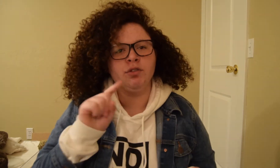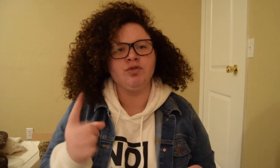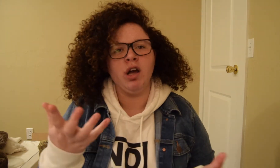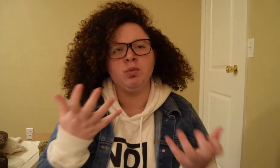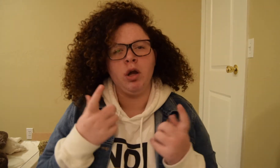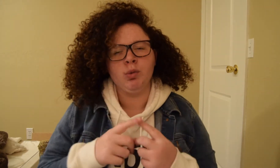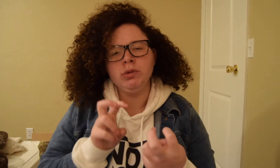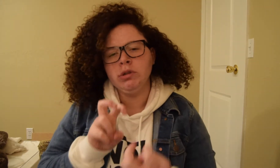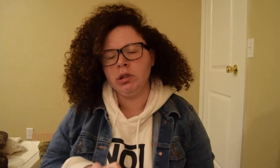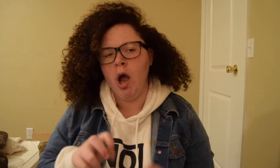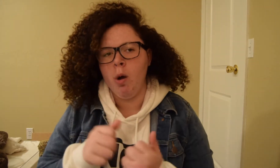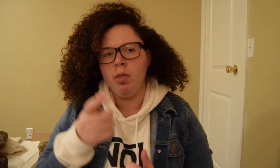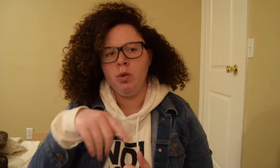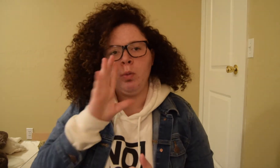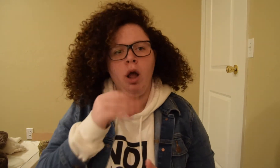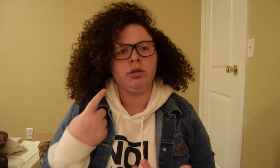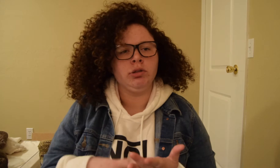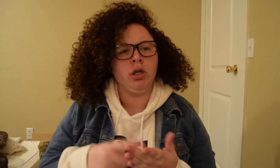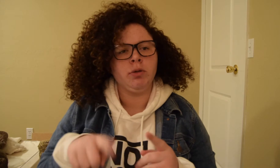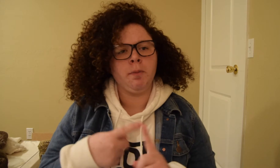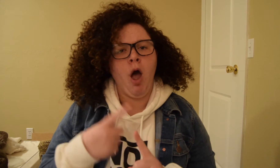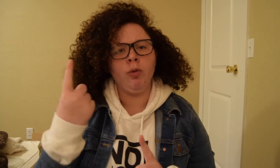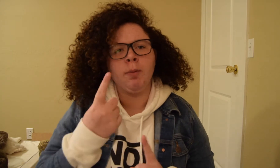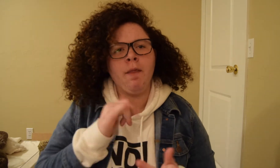I just want to sit down with you guys and discuss about something